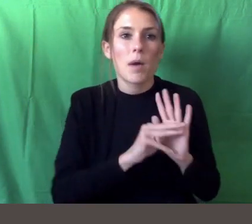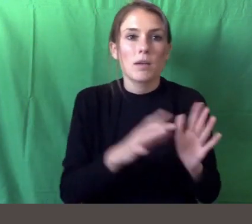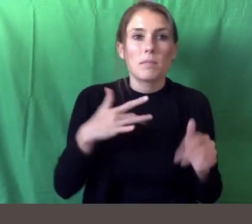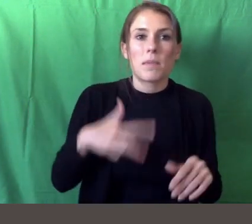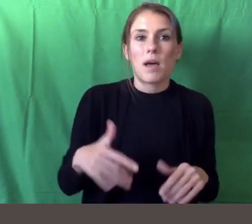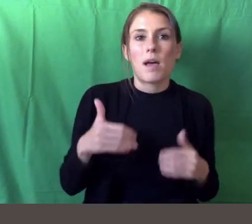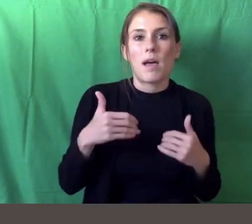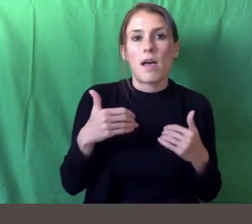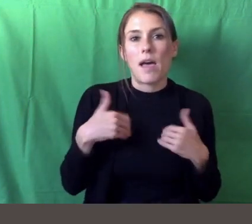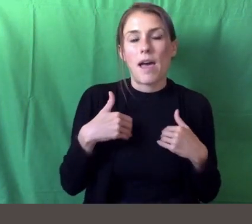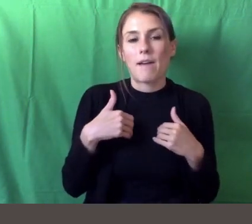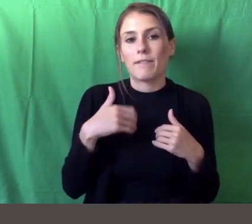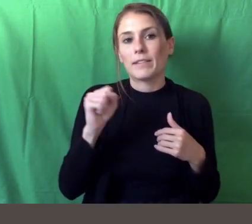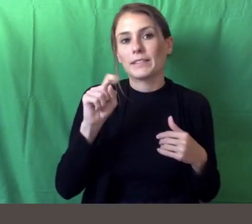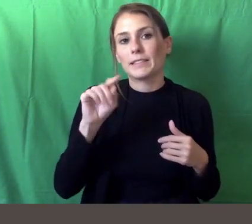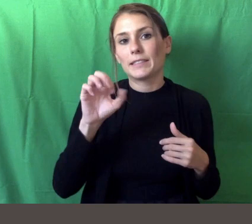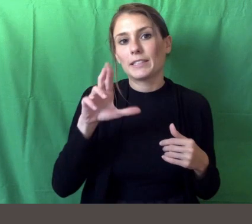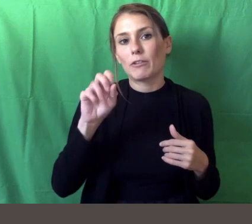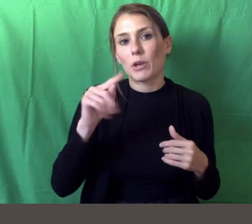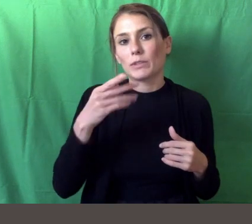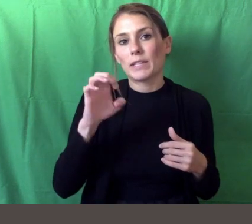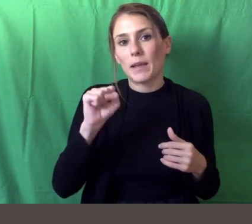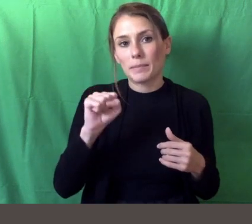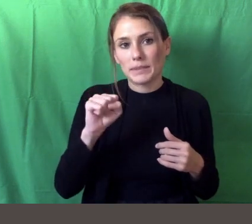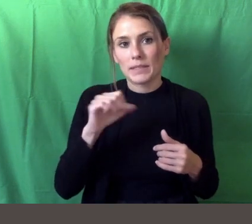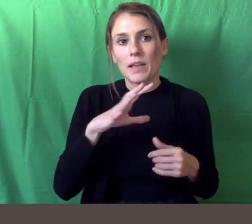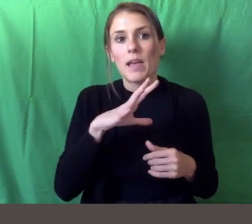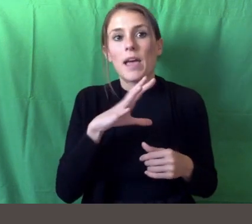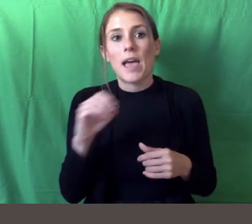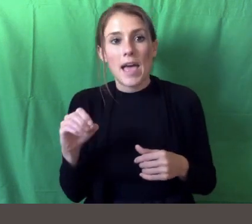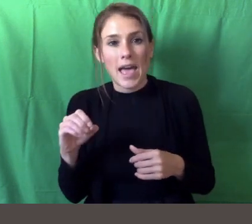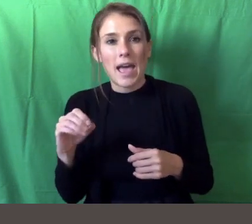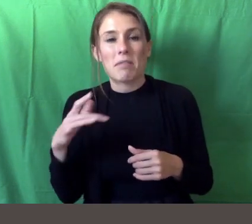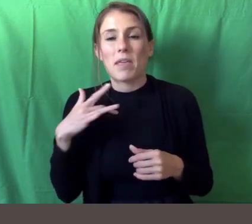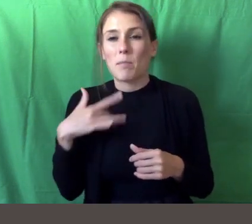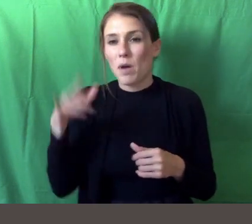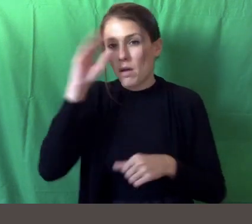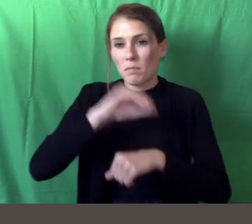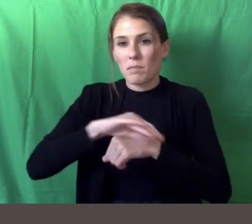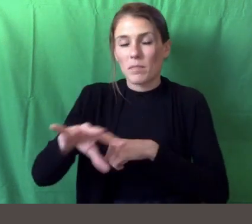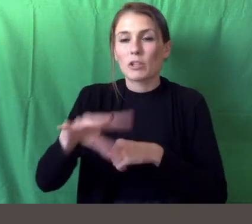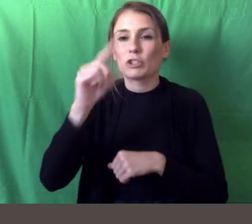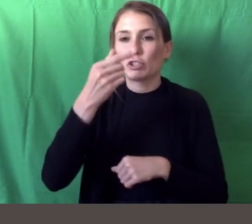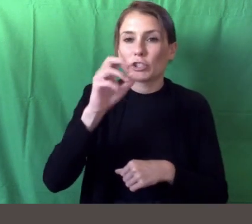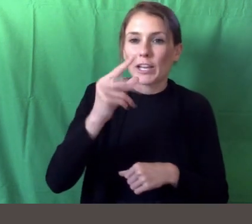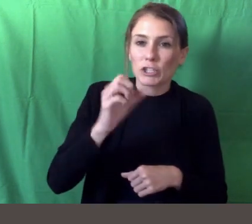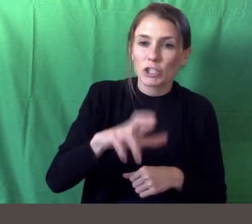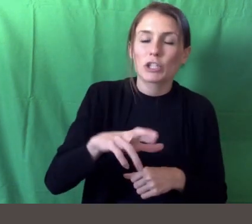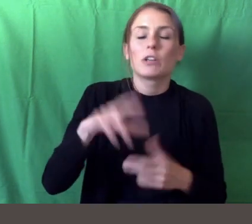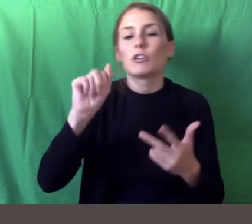present in their training data, and they're able to show bias in gender, race, and religion.